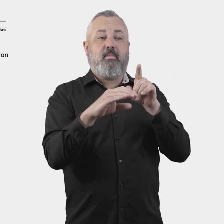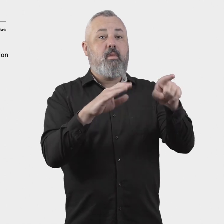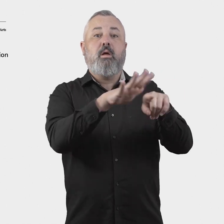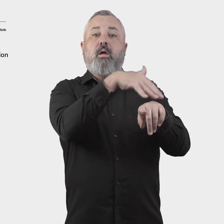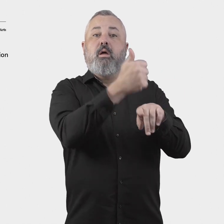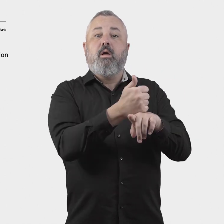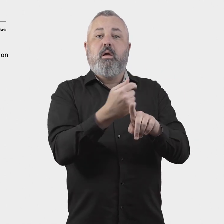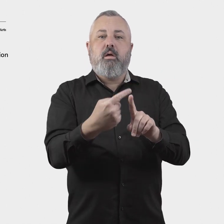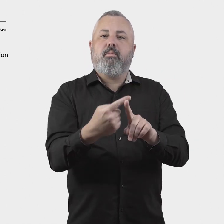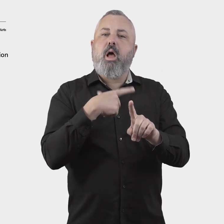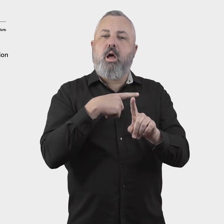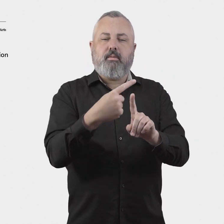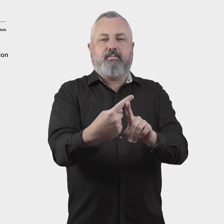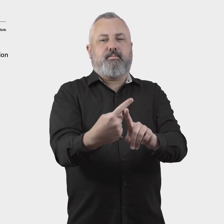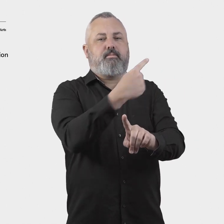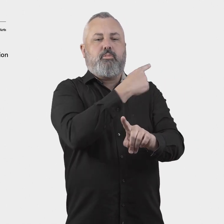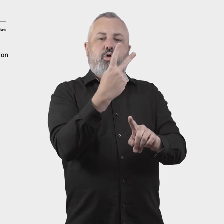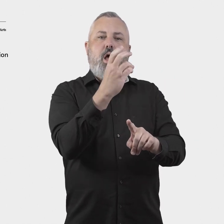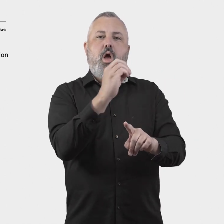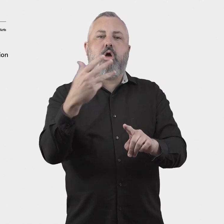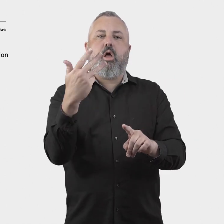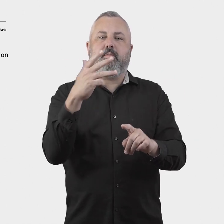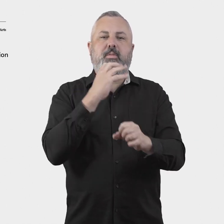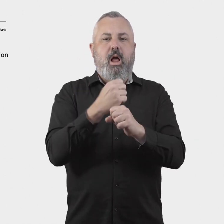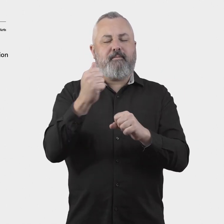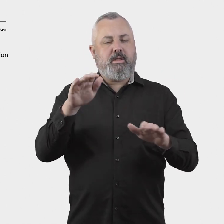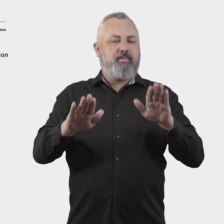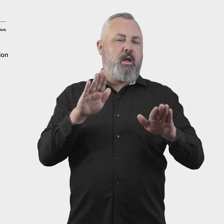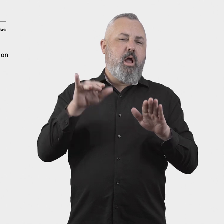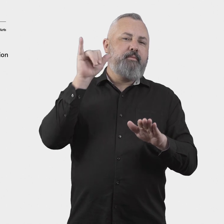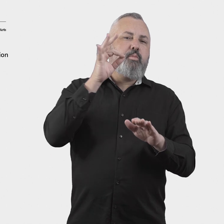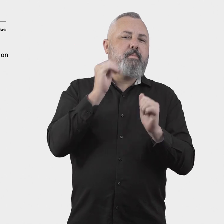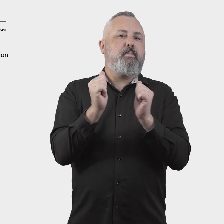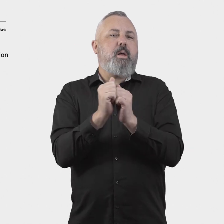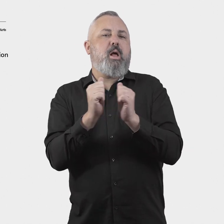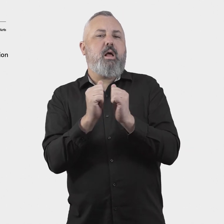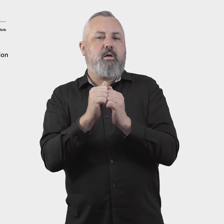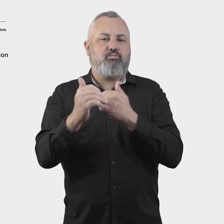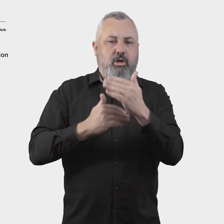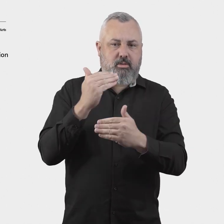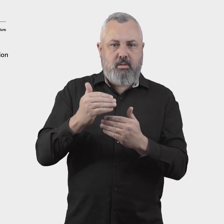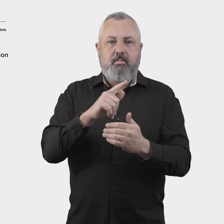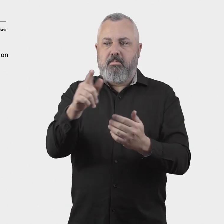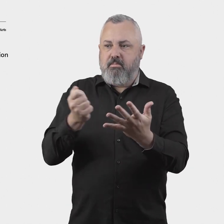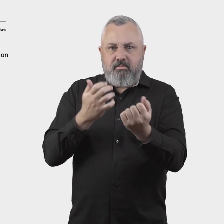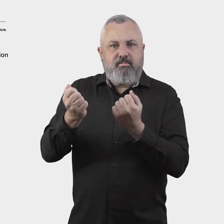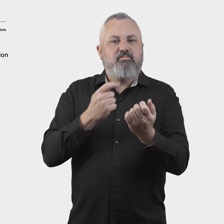It was originally established in response to the Australian Government’s 2009 Aviation White Paper,